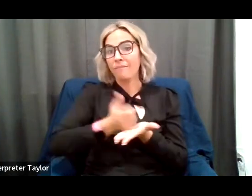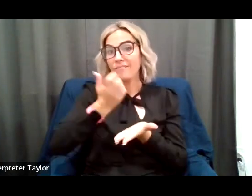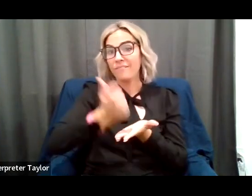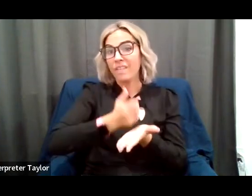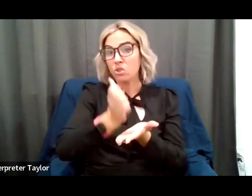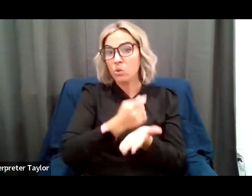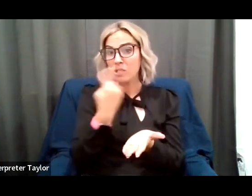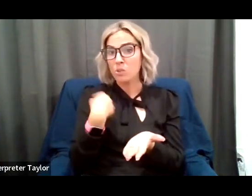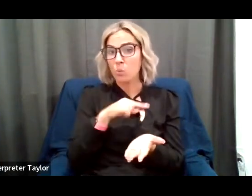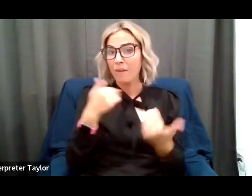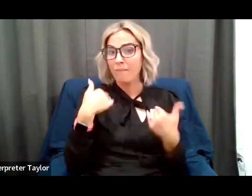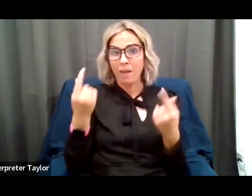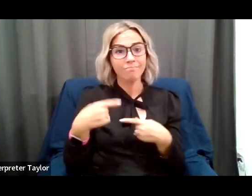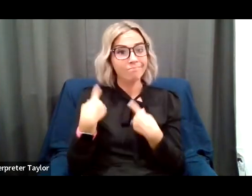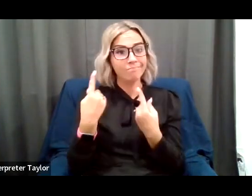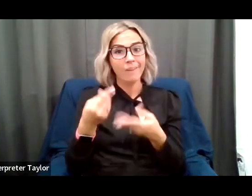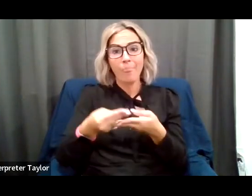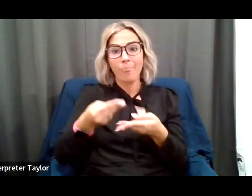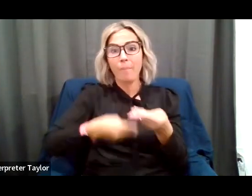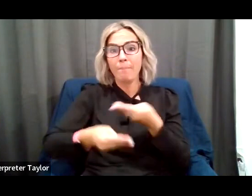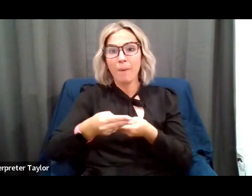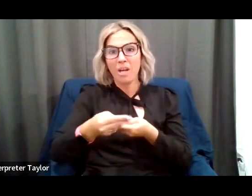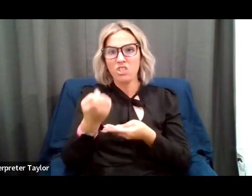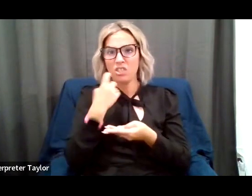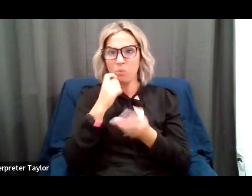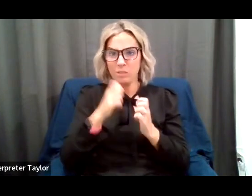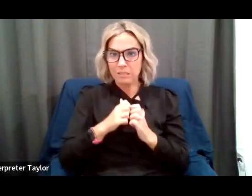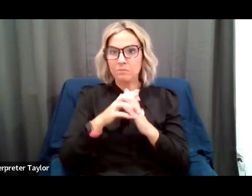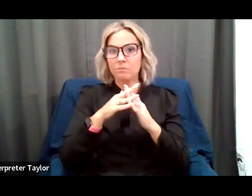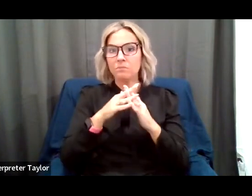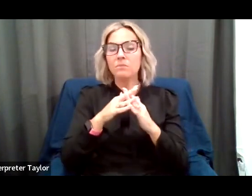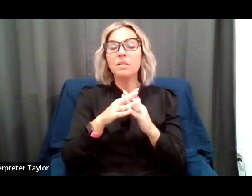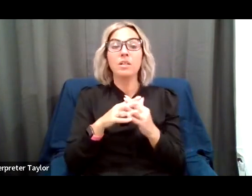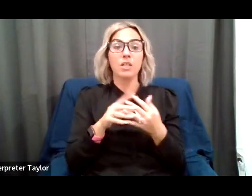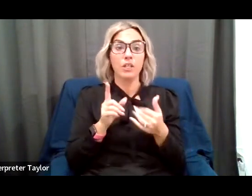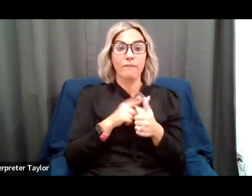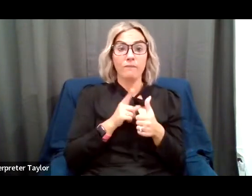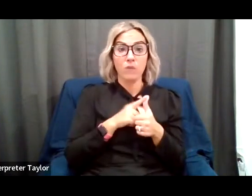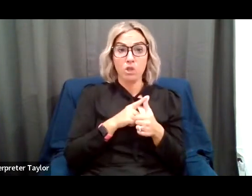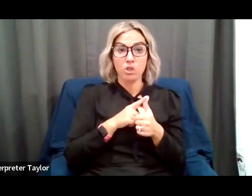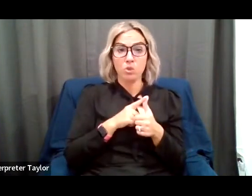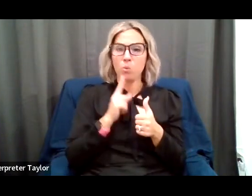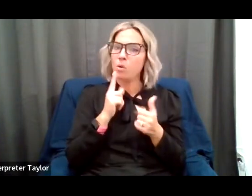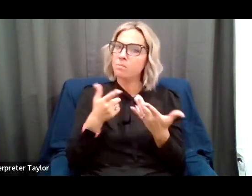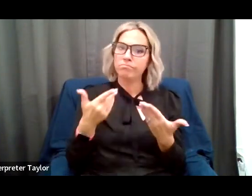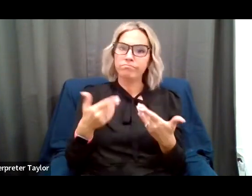in the budget that was recently enacted. At #1 was a significant base increase to